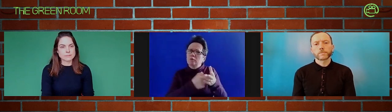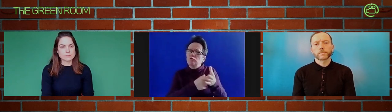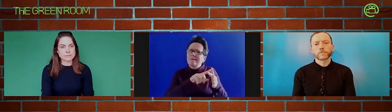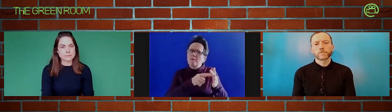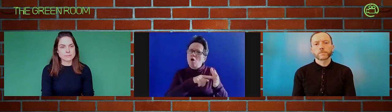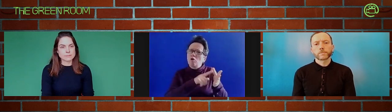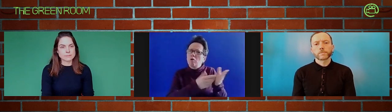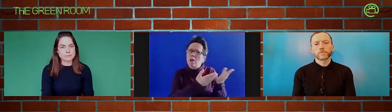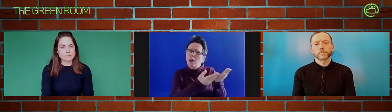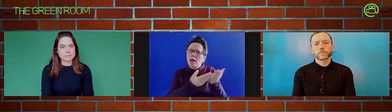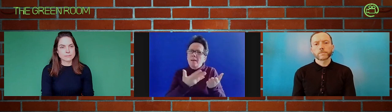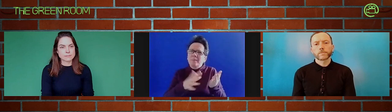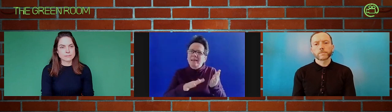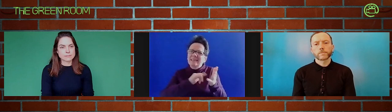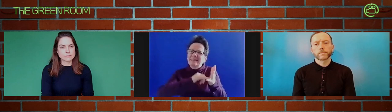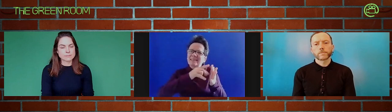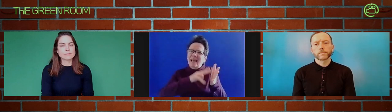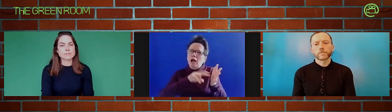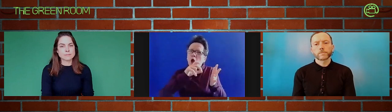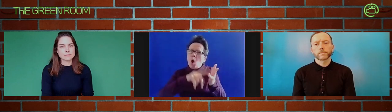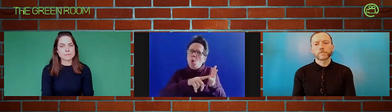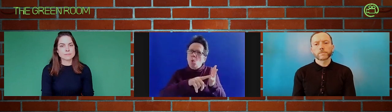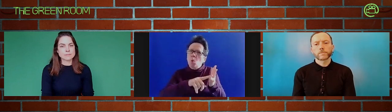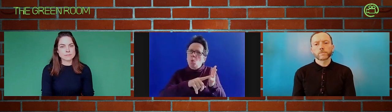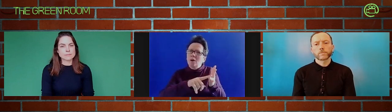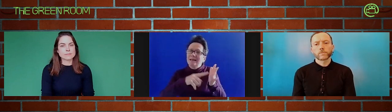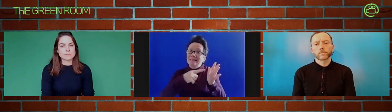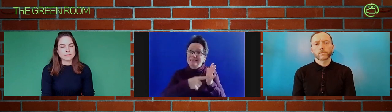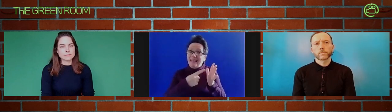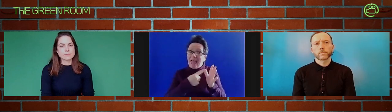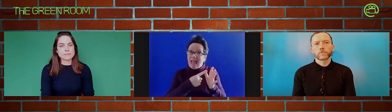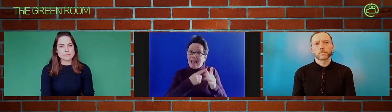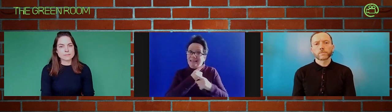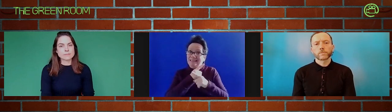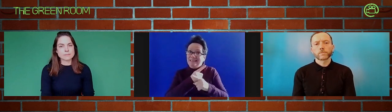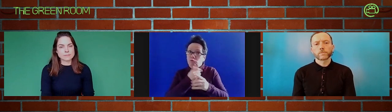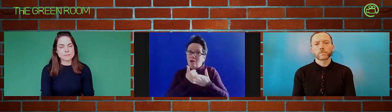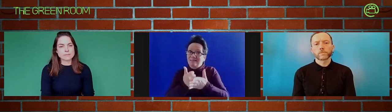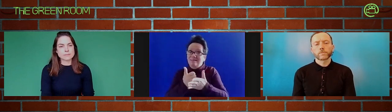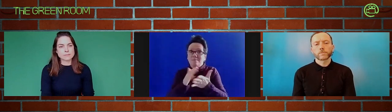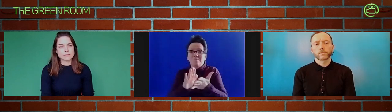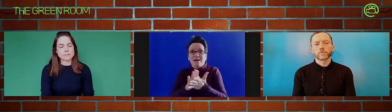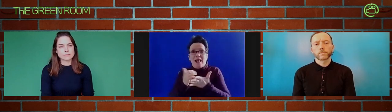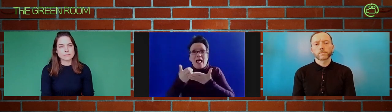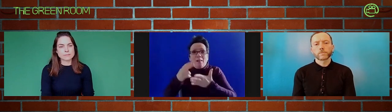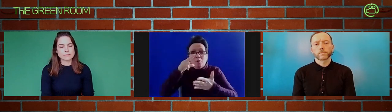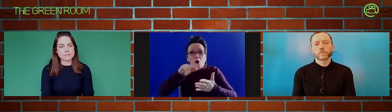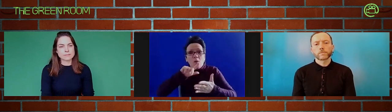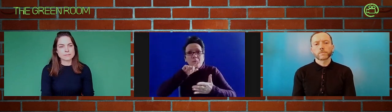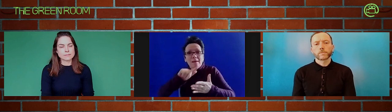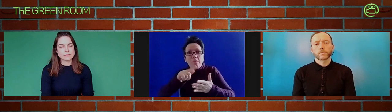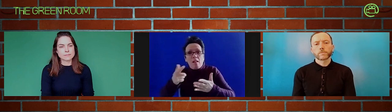SENCo TA and that eventually led to me helping young people integrate into mainstream secondary school.